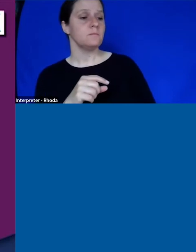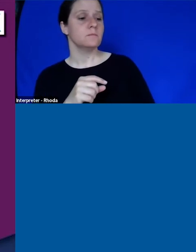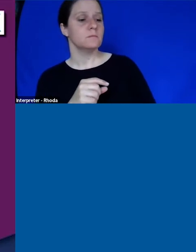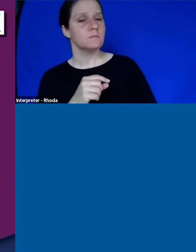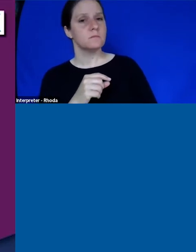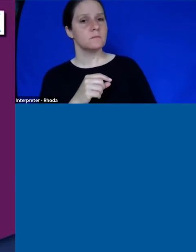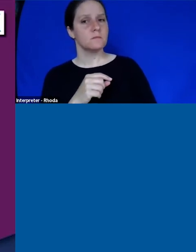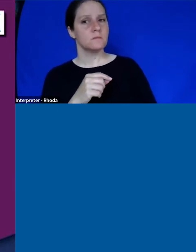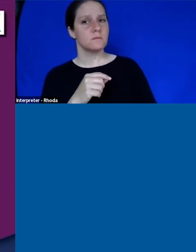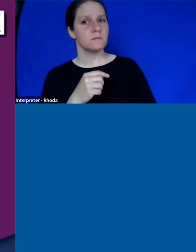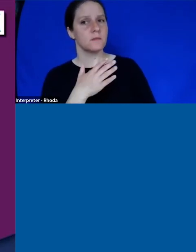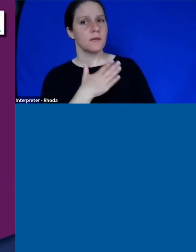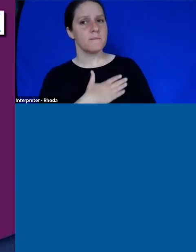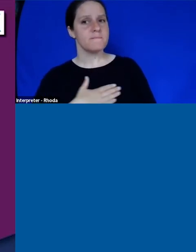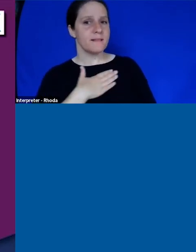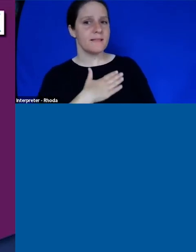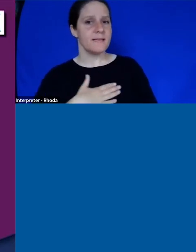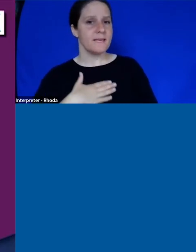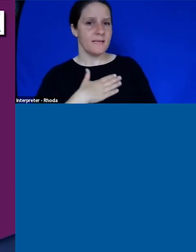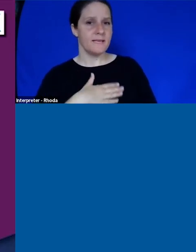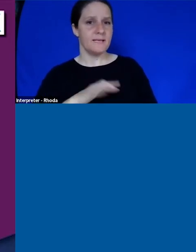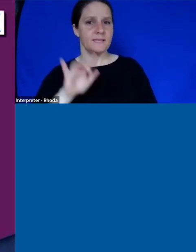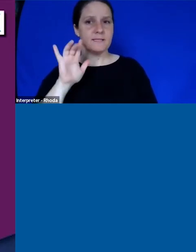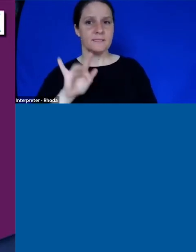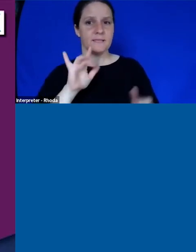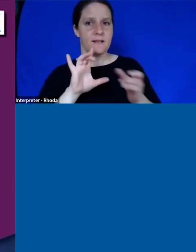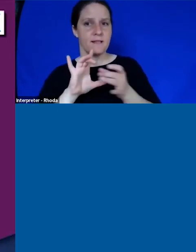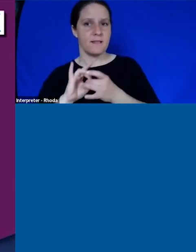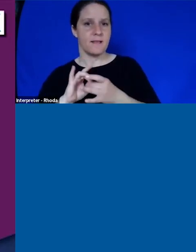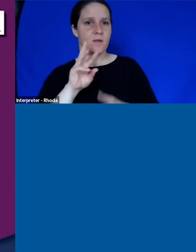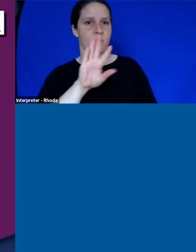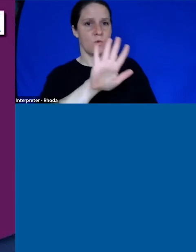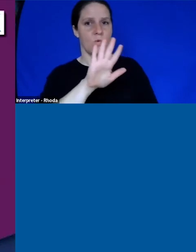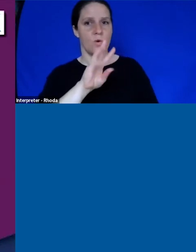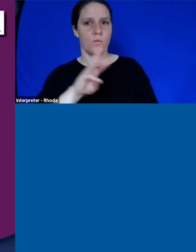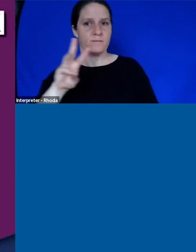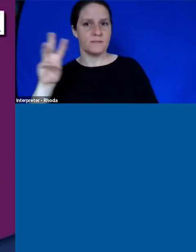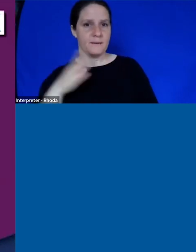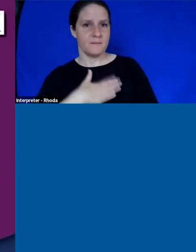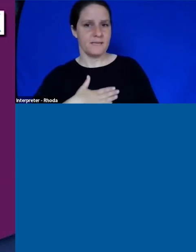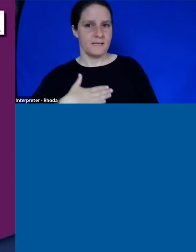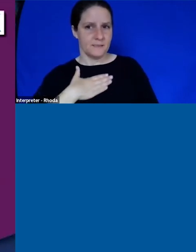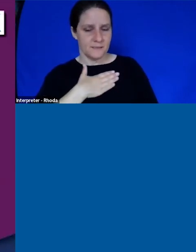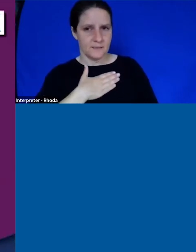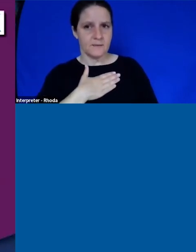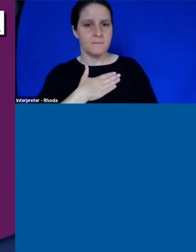the link to your website again, if we could get that. And then do you have a good checklist